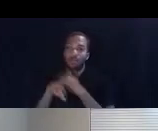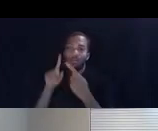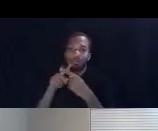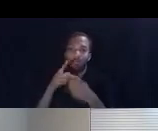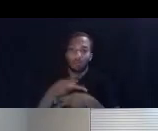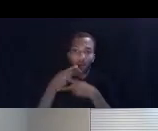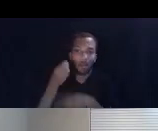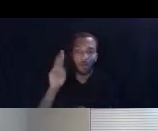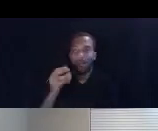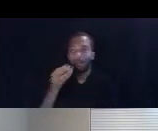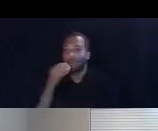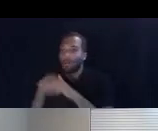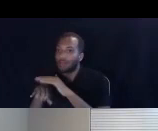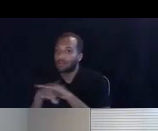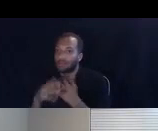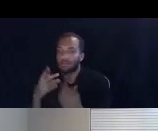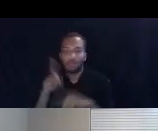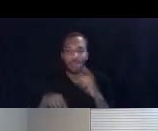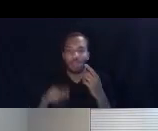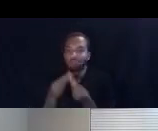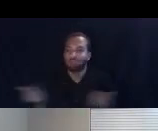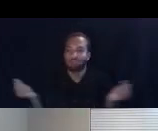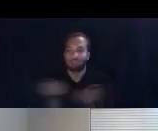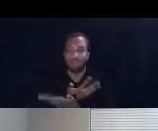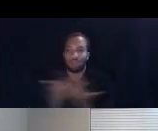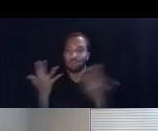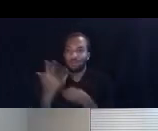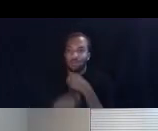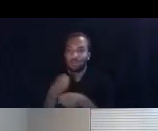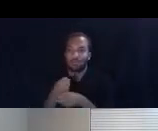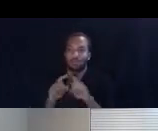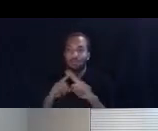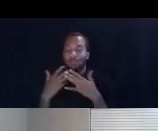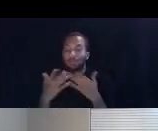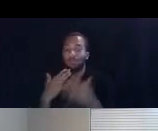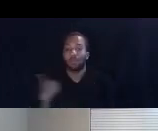So even though those are... We are going to be updating